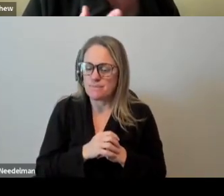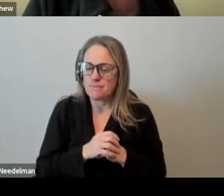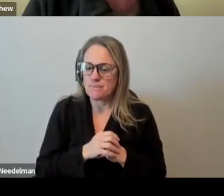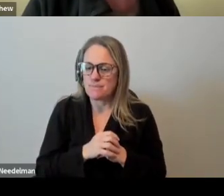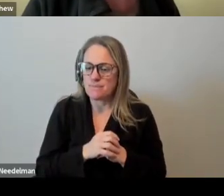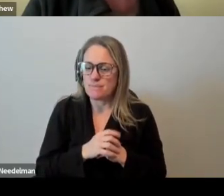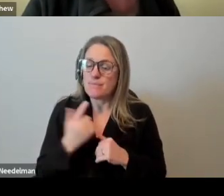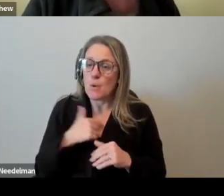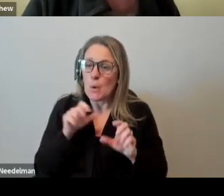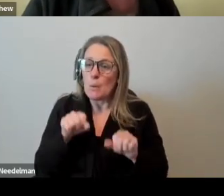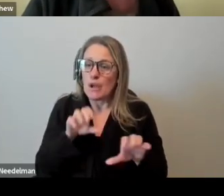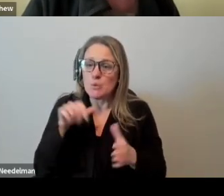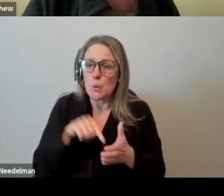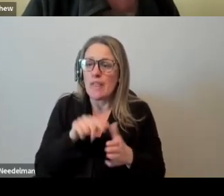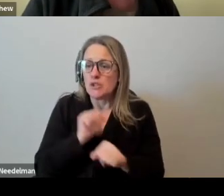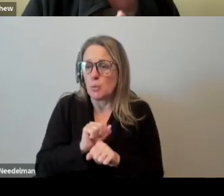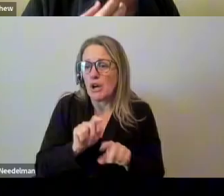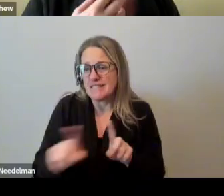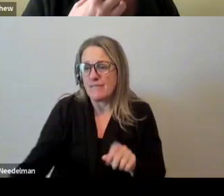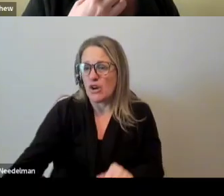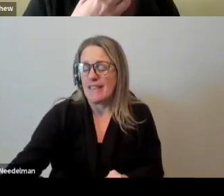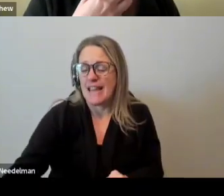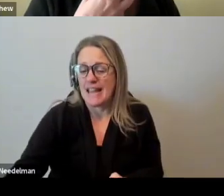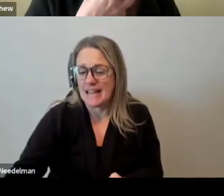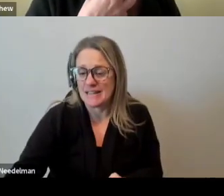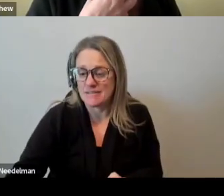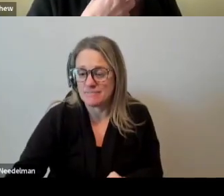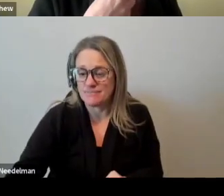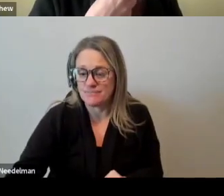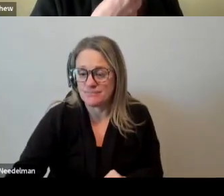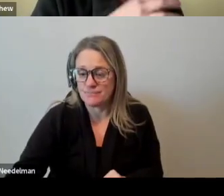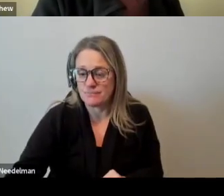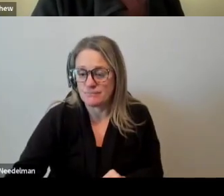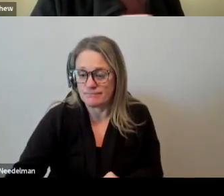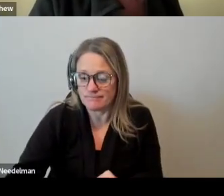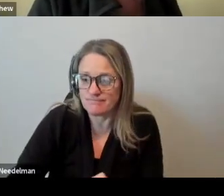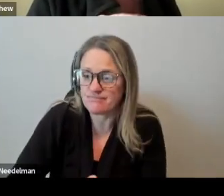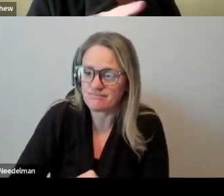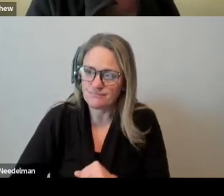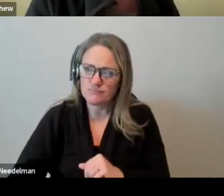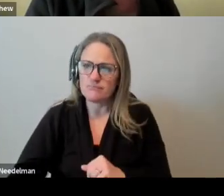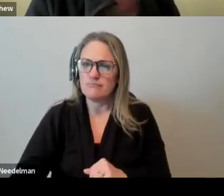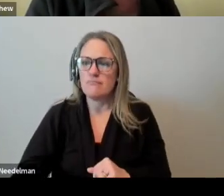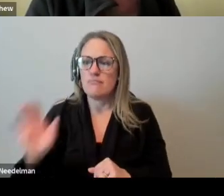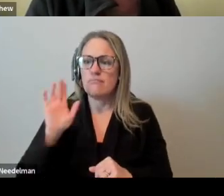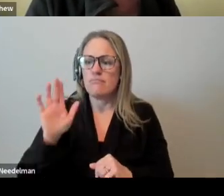And we can do this work differently. And I'm going to put this talk in relationship